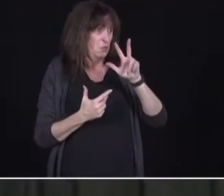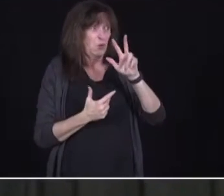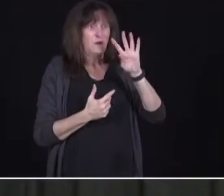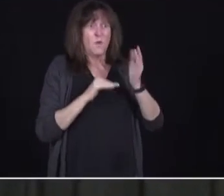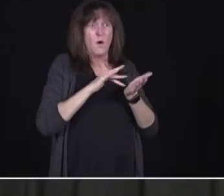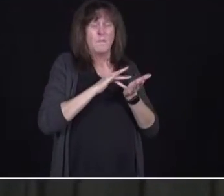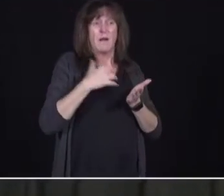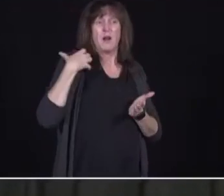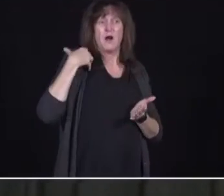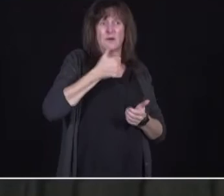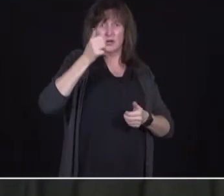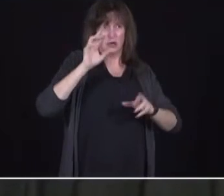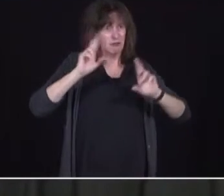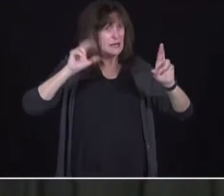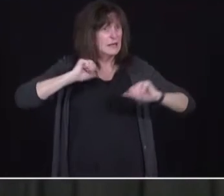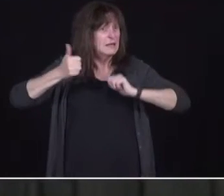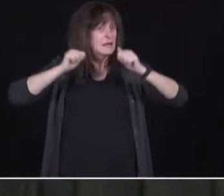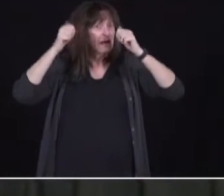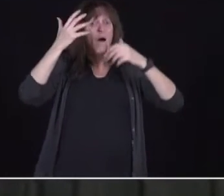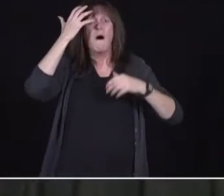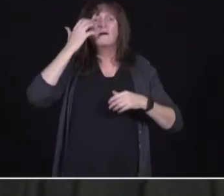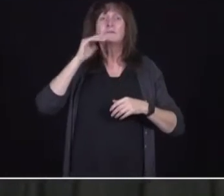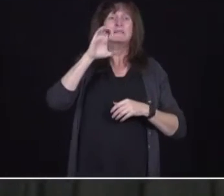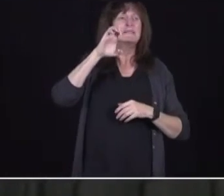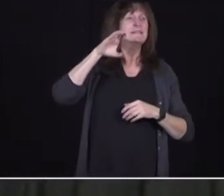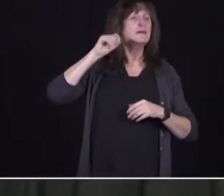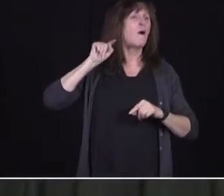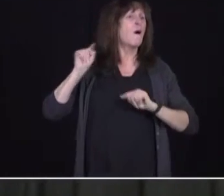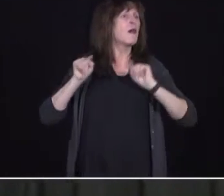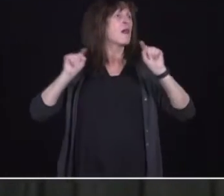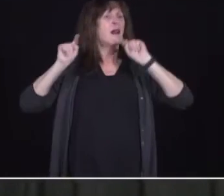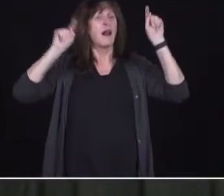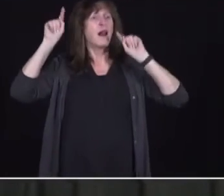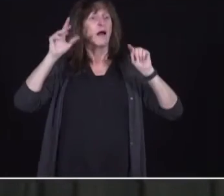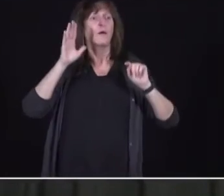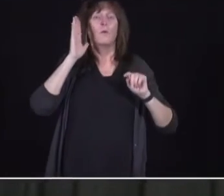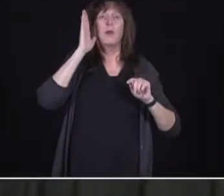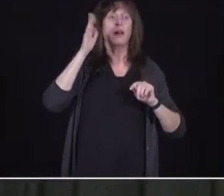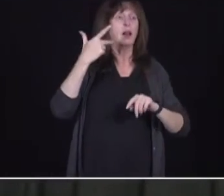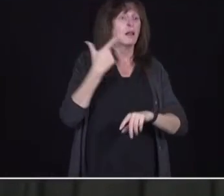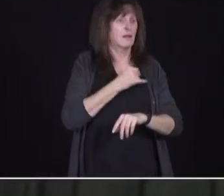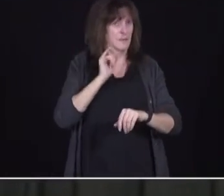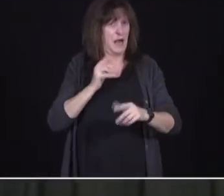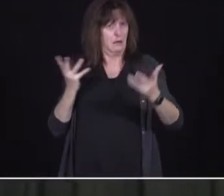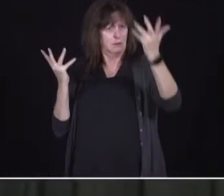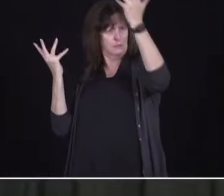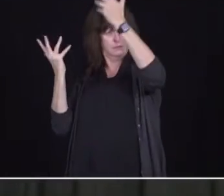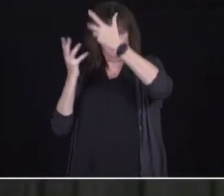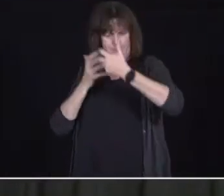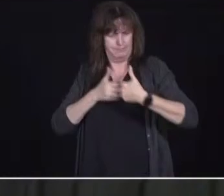Ontario. And along with the CEOs who are going to run vaccination clinics into our complete planning operations framework.